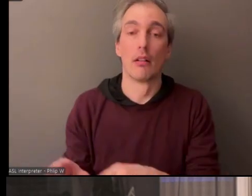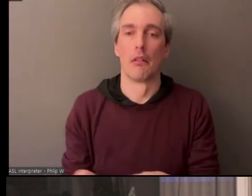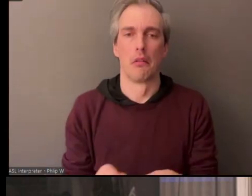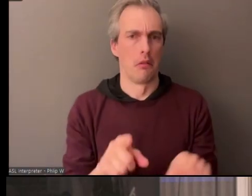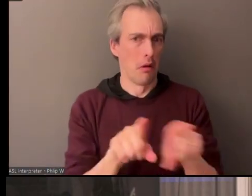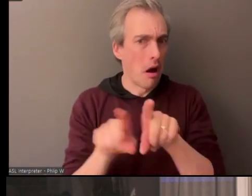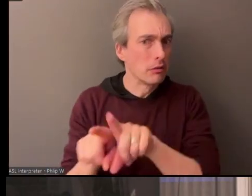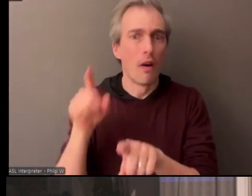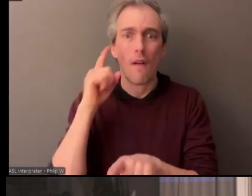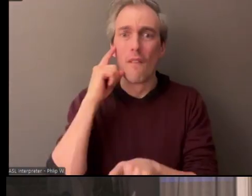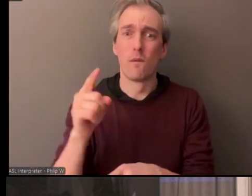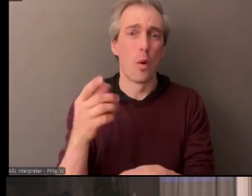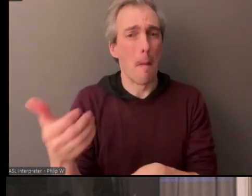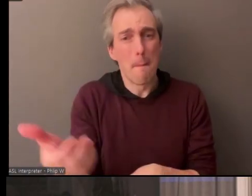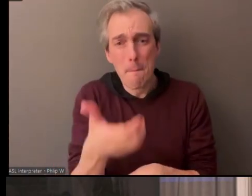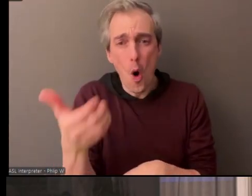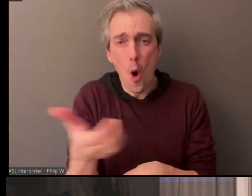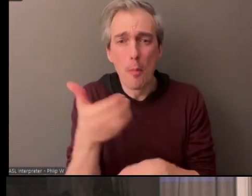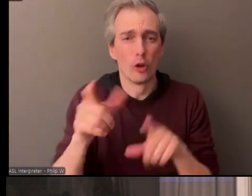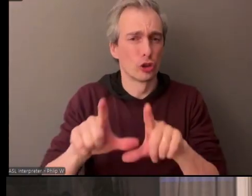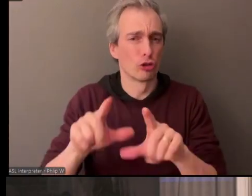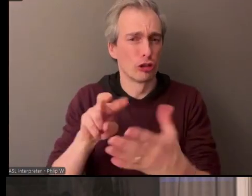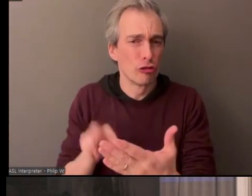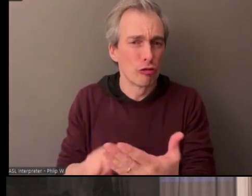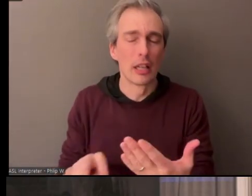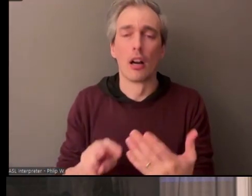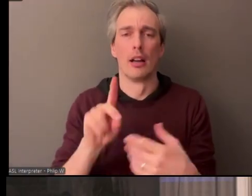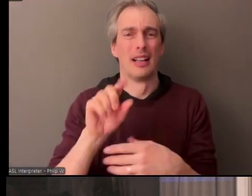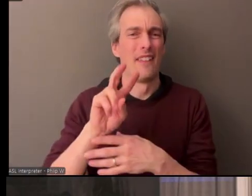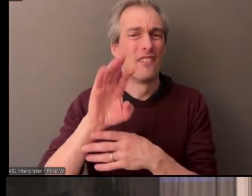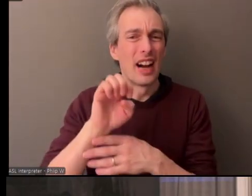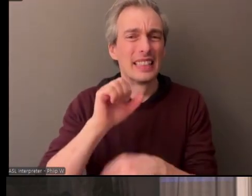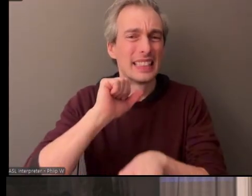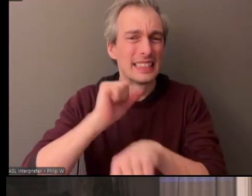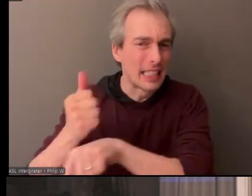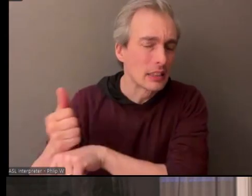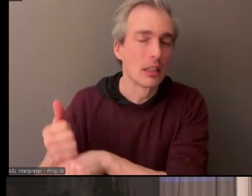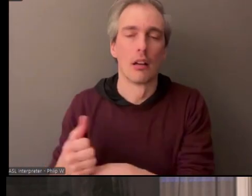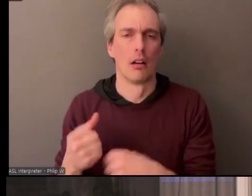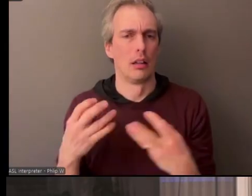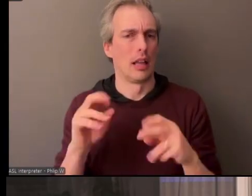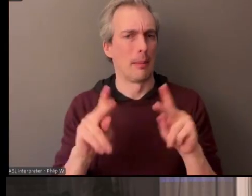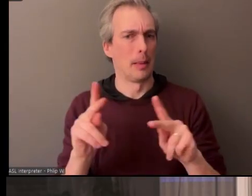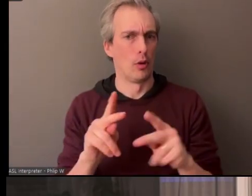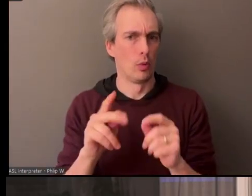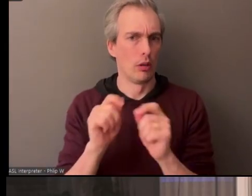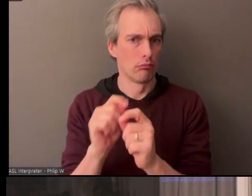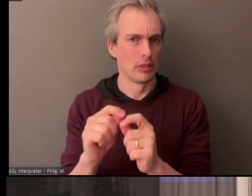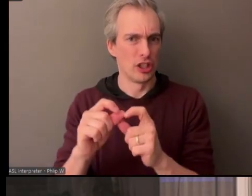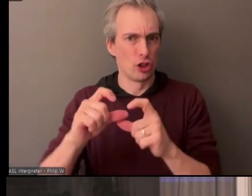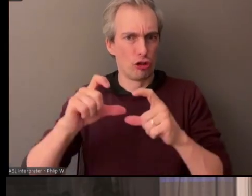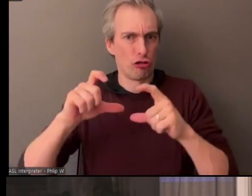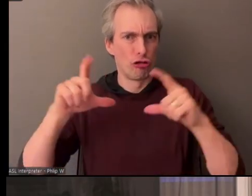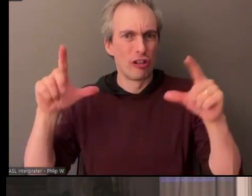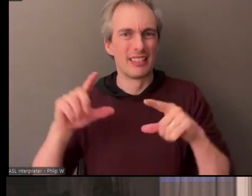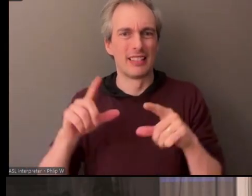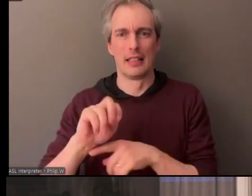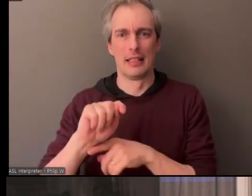So... Plenty of people increase the text size on their phone. And the designer didn't think about what happens when we enlarge the text.